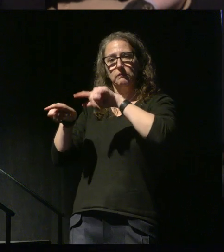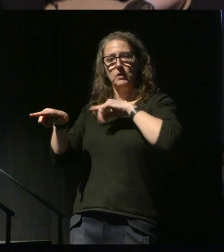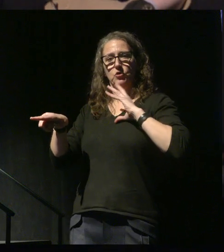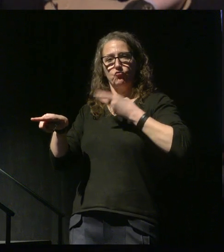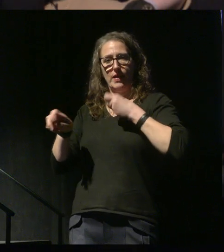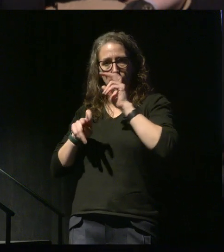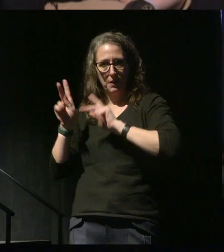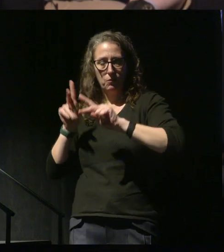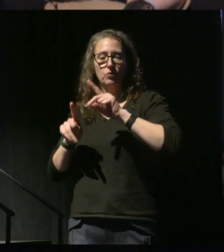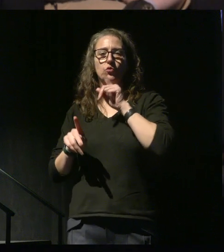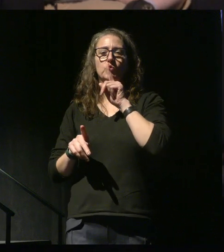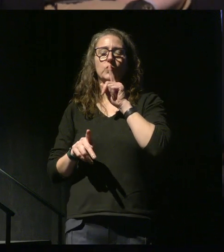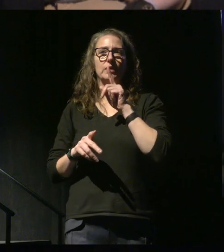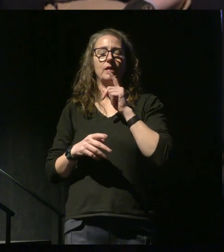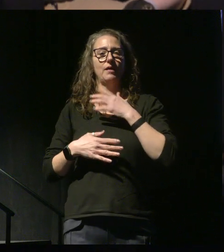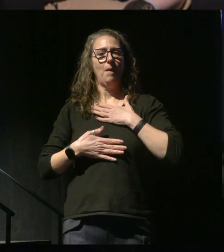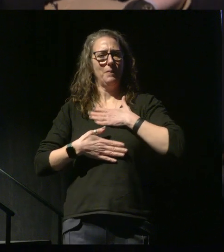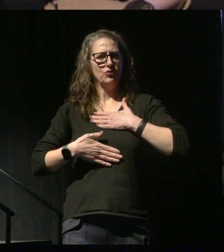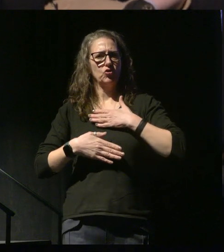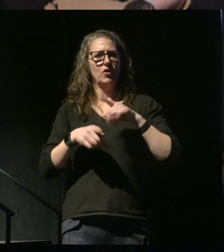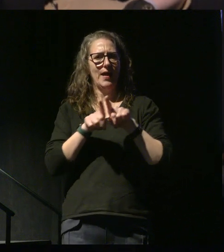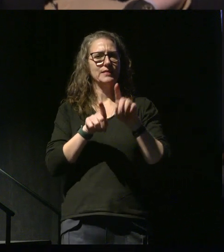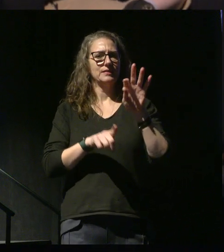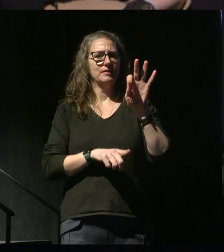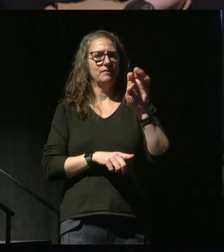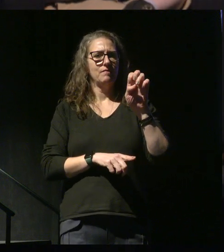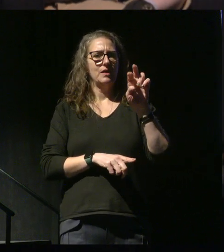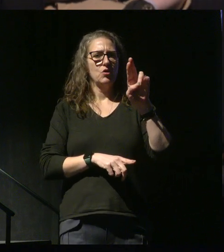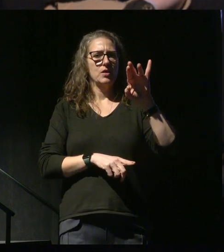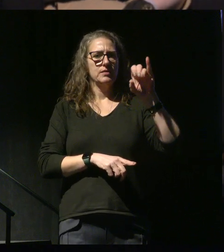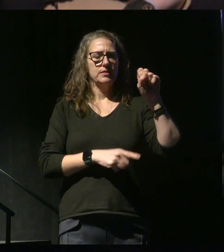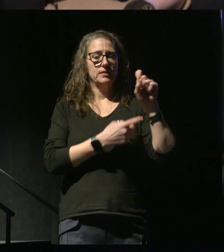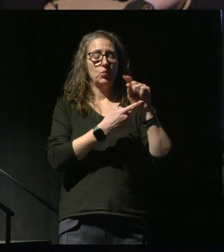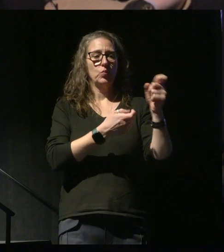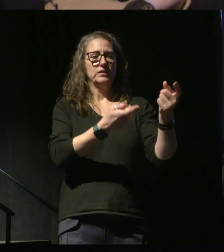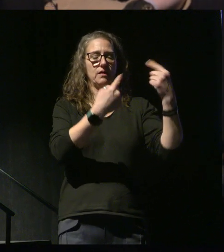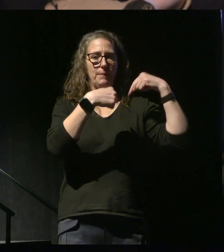like as Ferris was coming into publication to realize